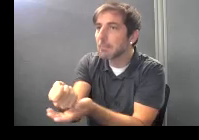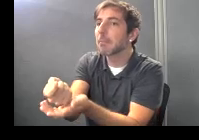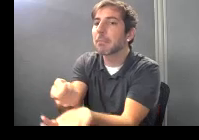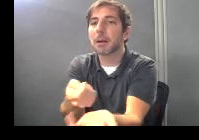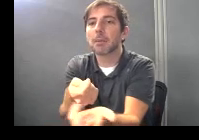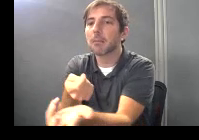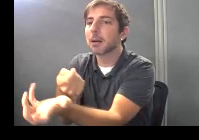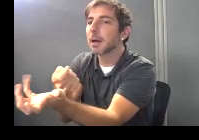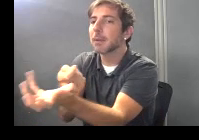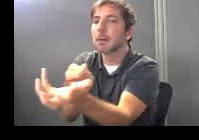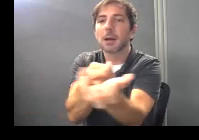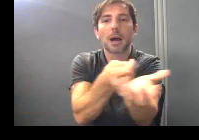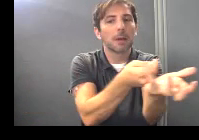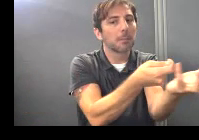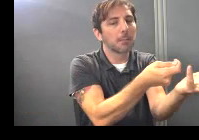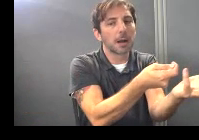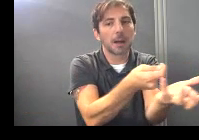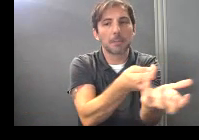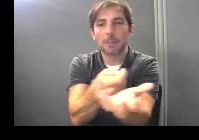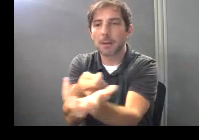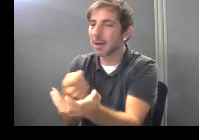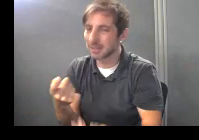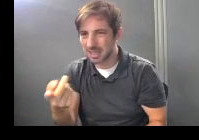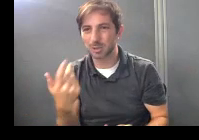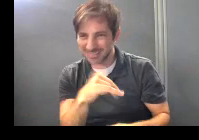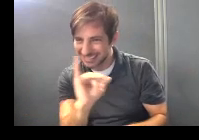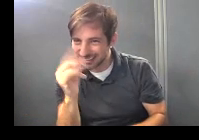YOU MAY STILL SEE IT USED FOR PARKING AND OTHER THINGS.